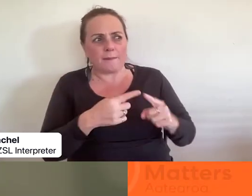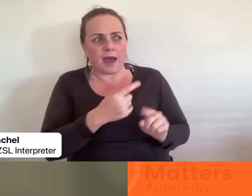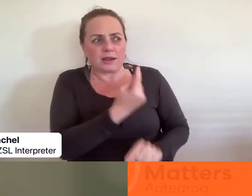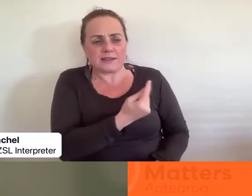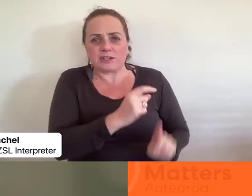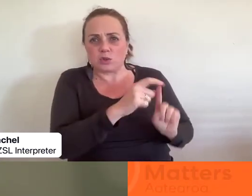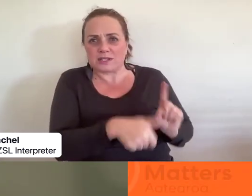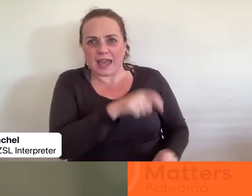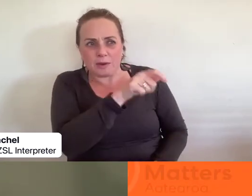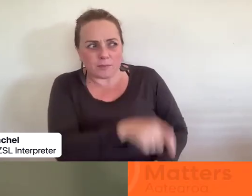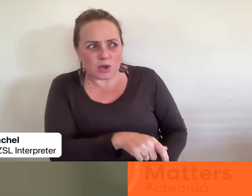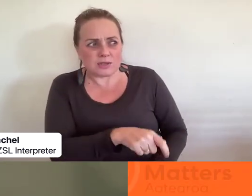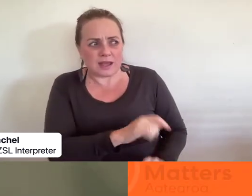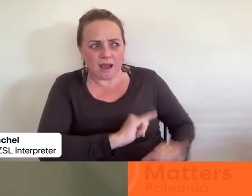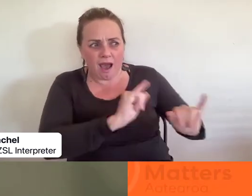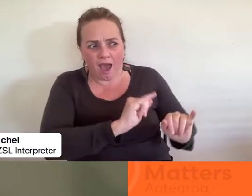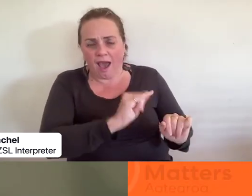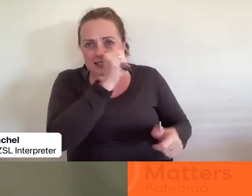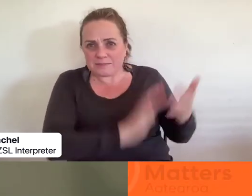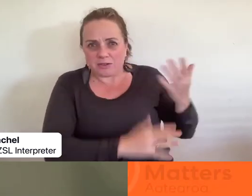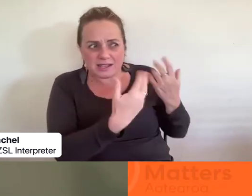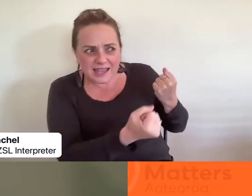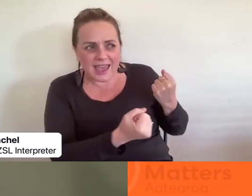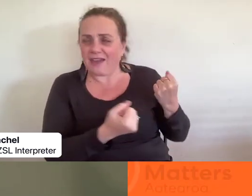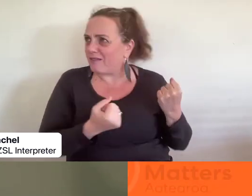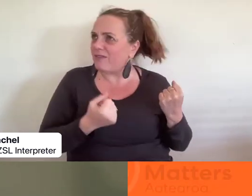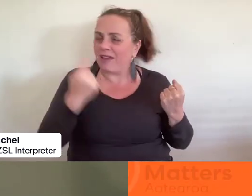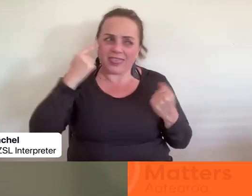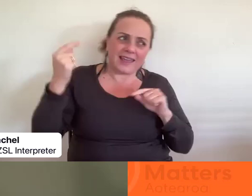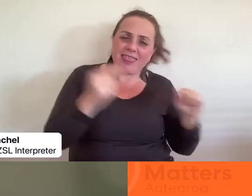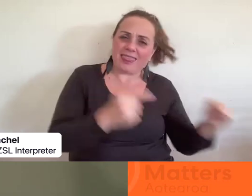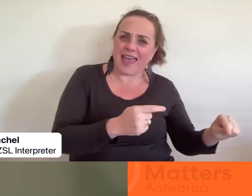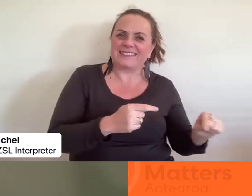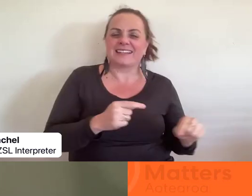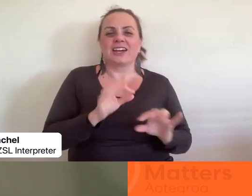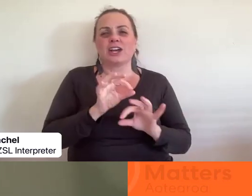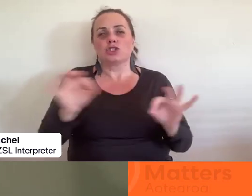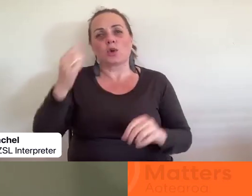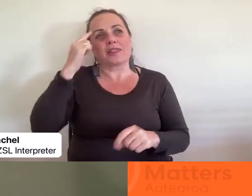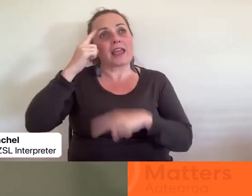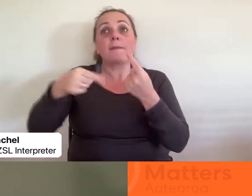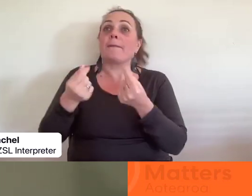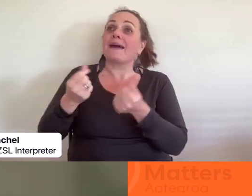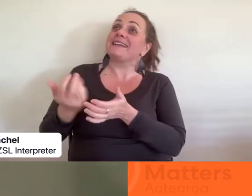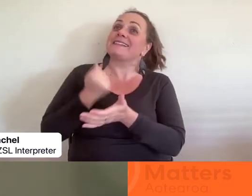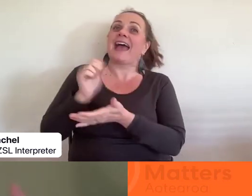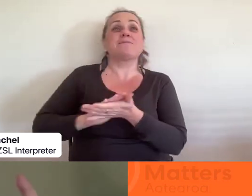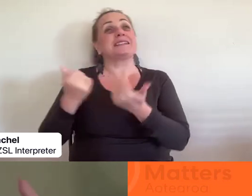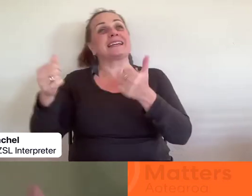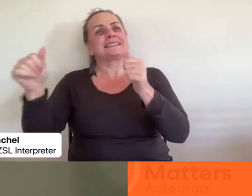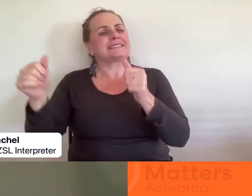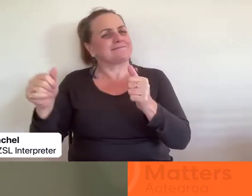had a one hour carer. So, you know, measure it not by the savings of funding, but by whether people